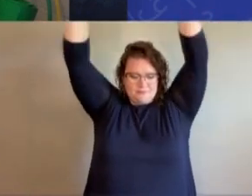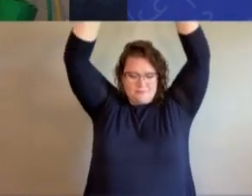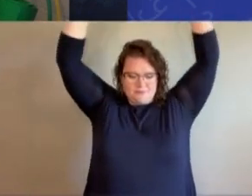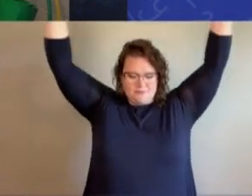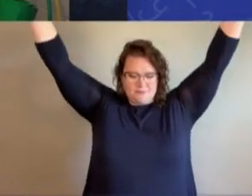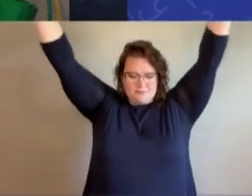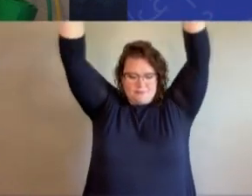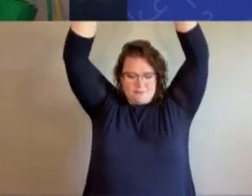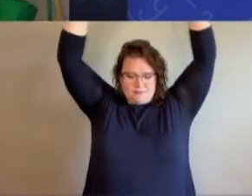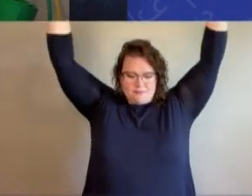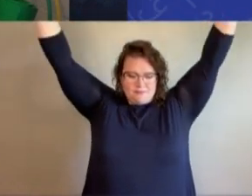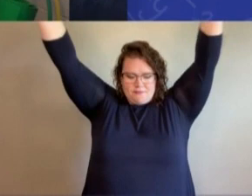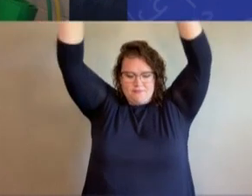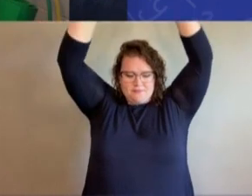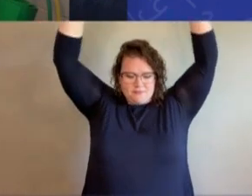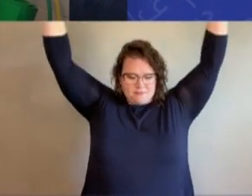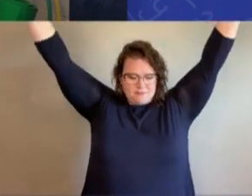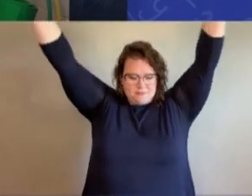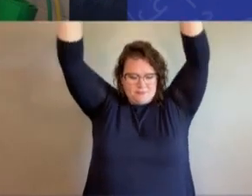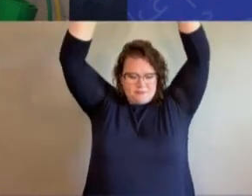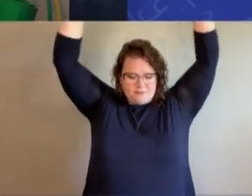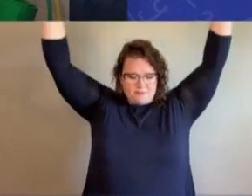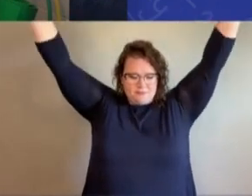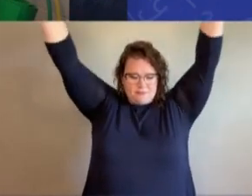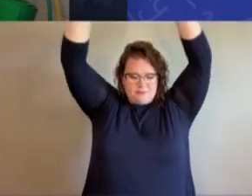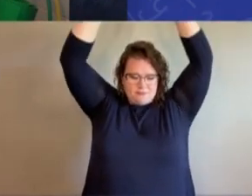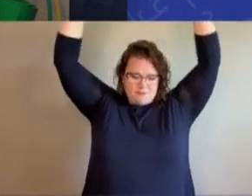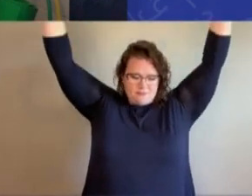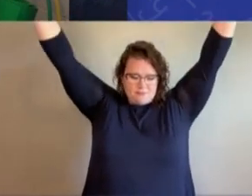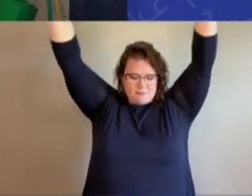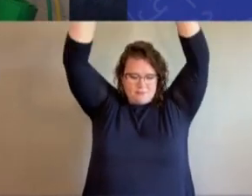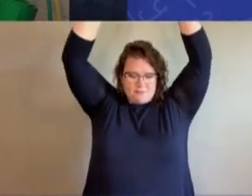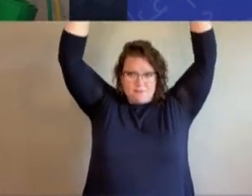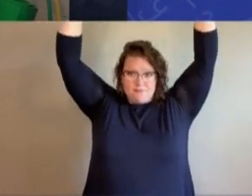And last, hands overhead. An arm circles.